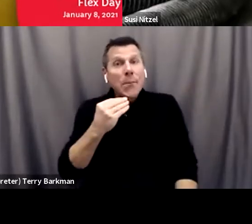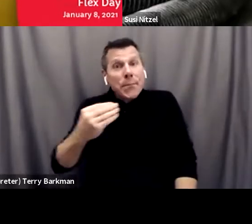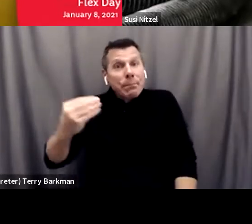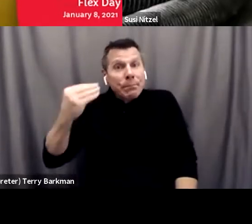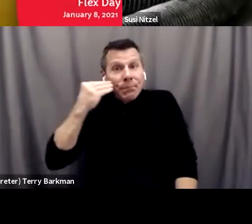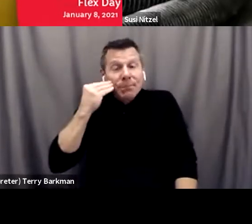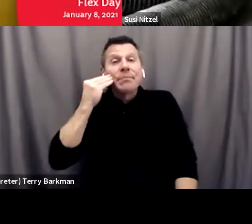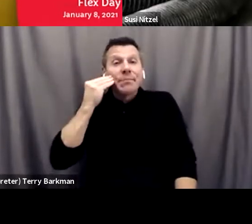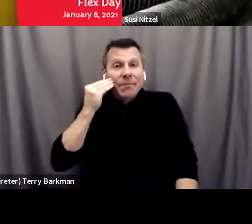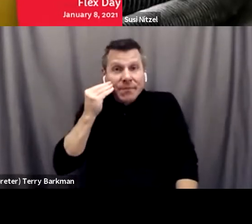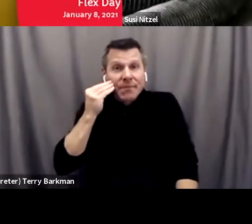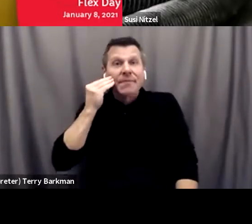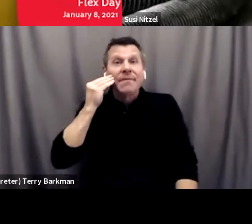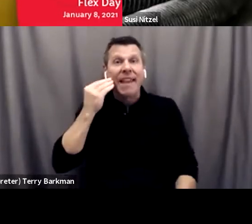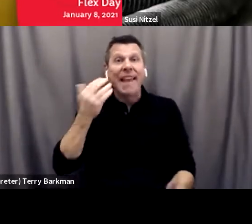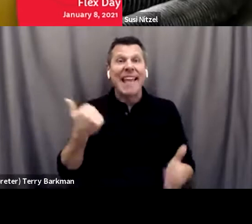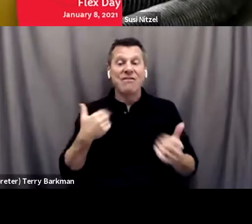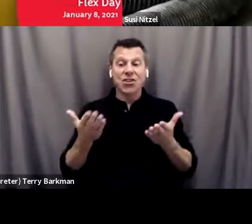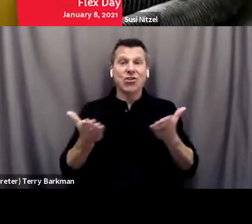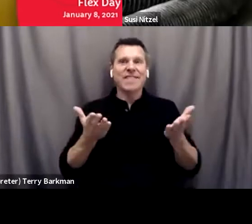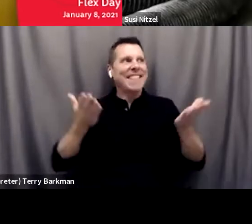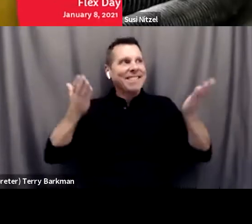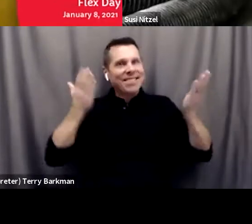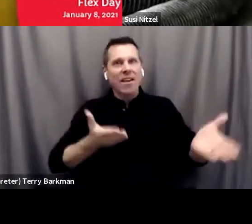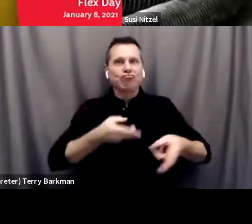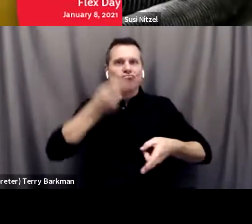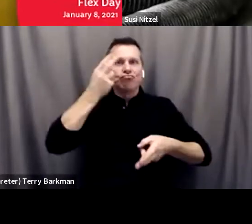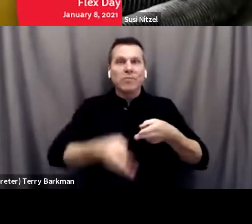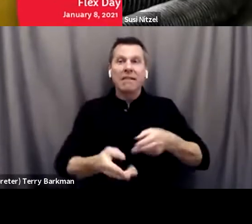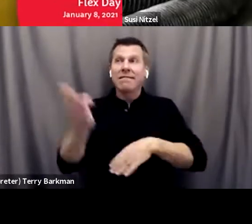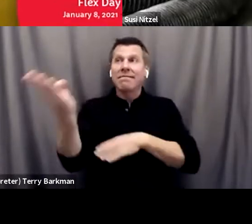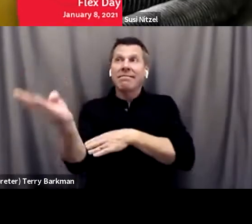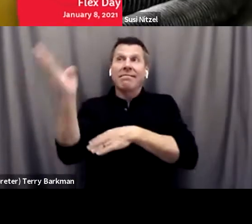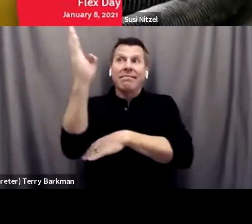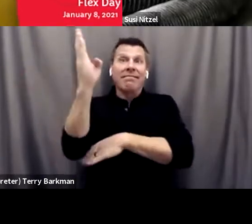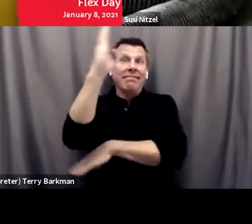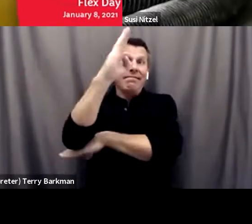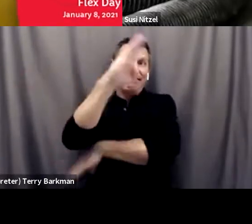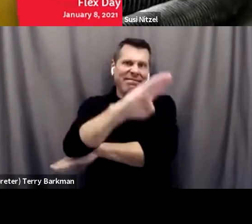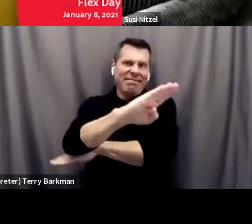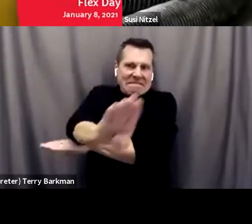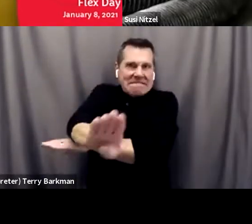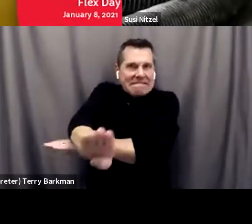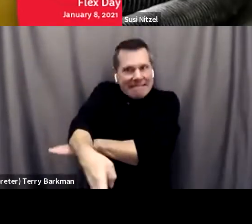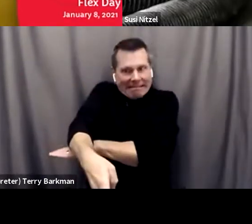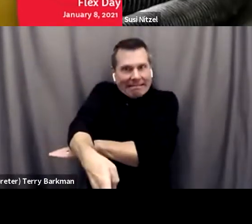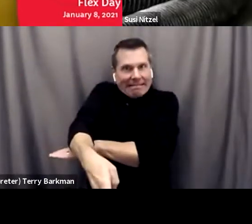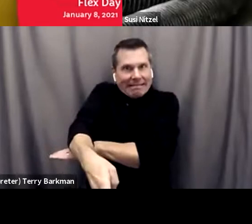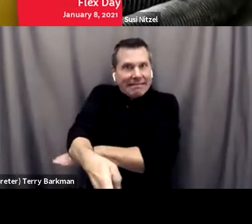to get the services that they're needing, whether it be at night during lunch or before they start work. I think Jerry had a